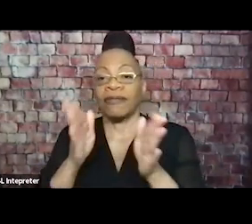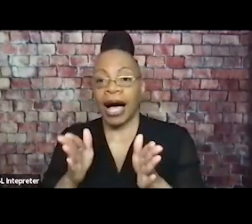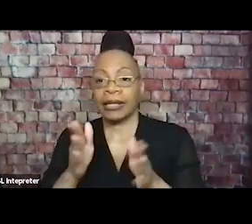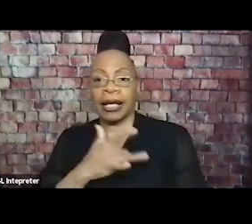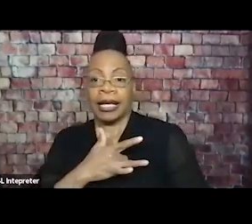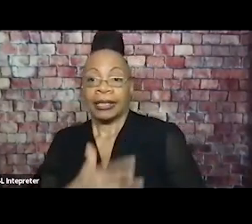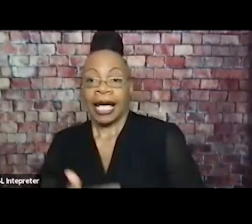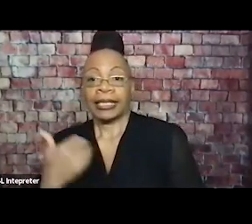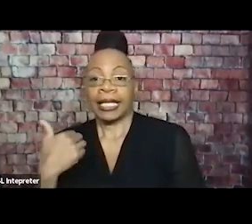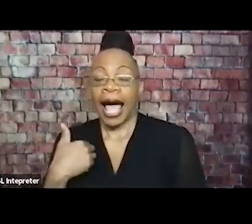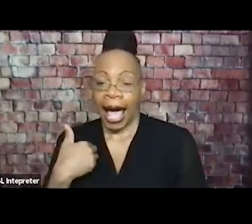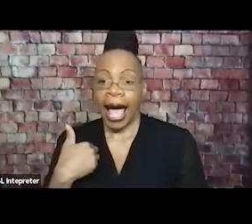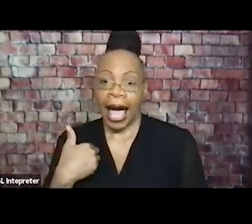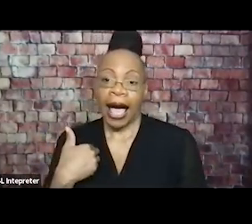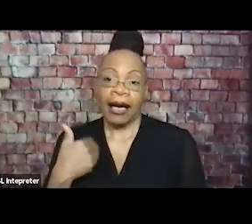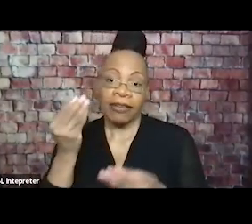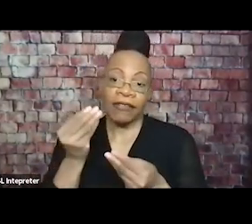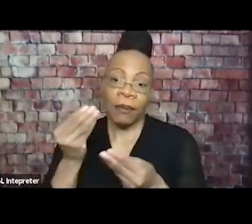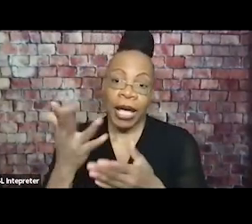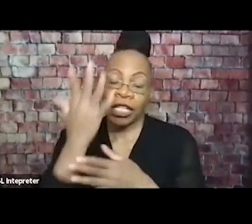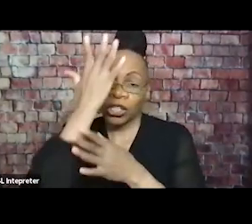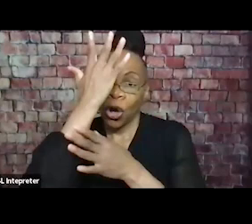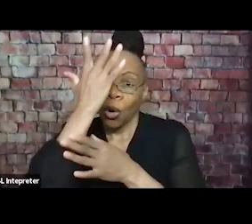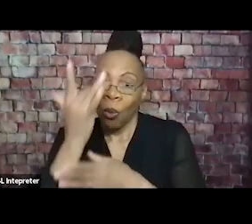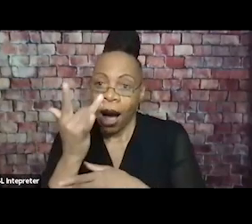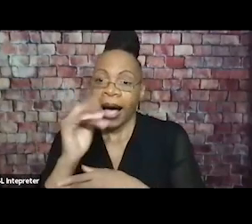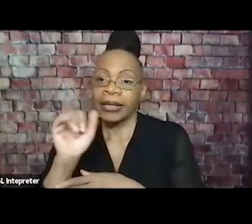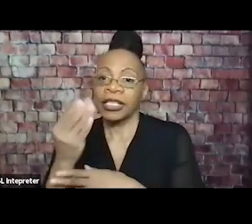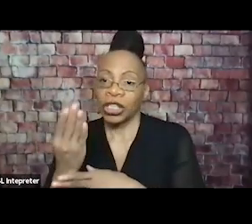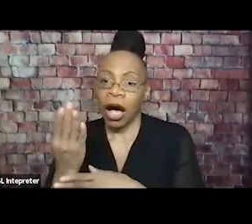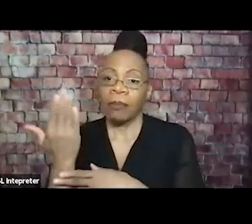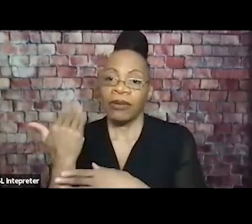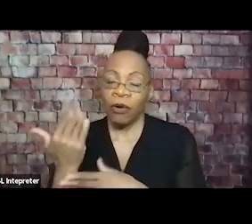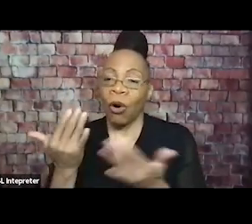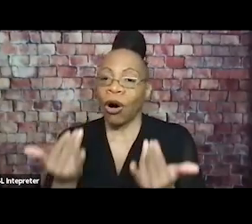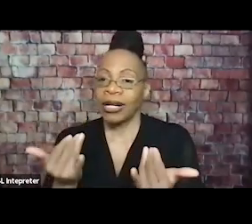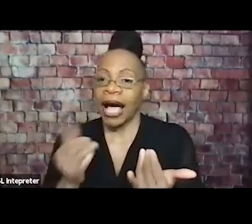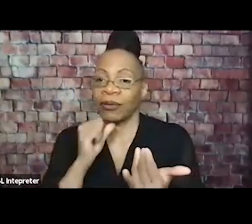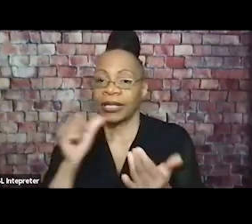on why a job might not have worked out for an applicant, extra considerations they might have needed